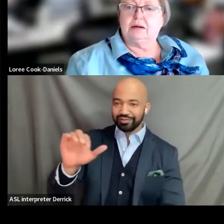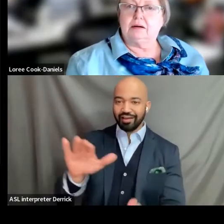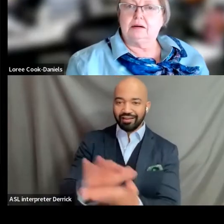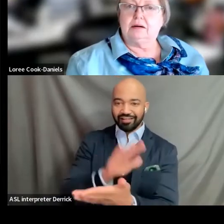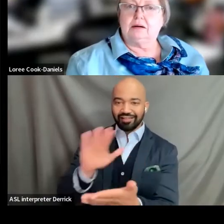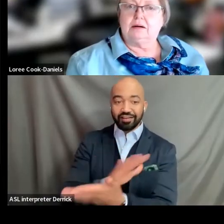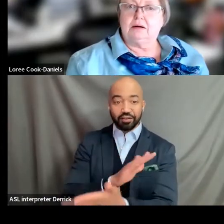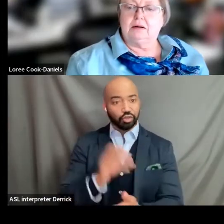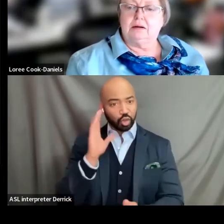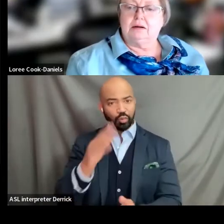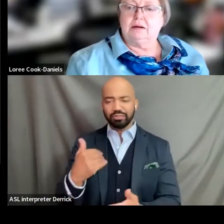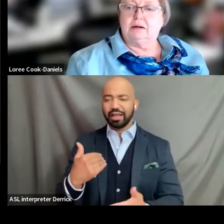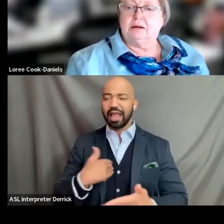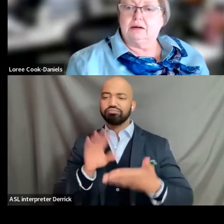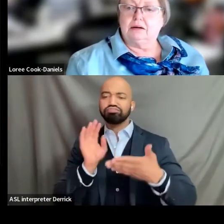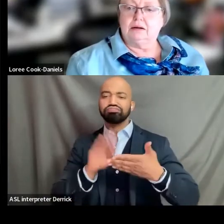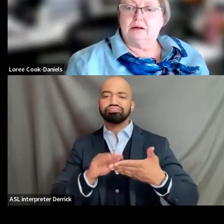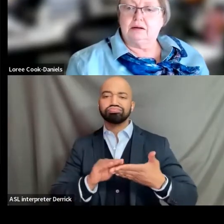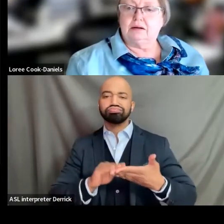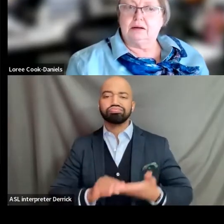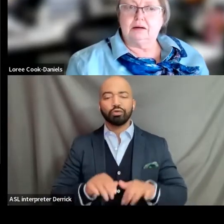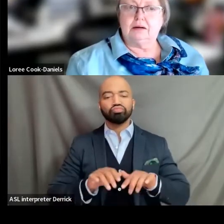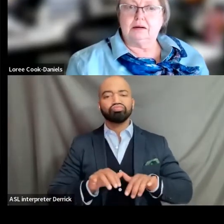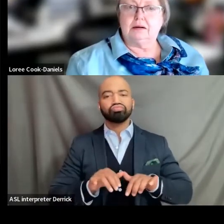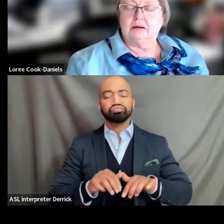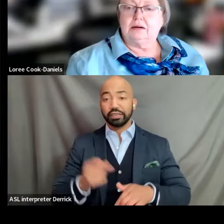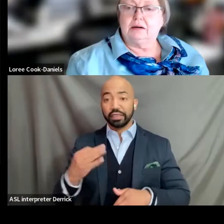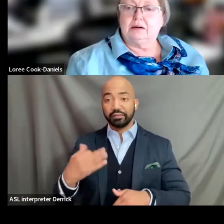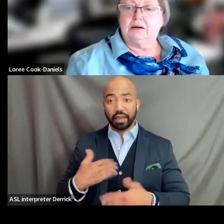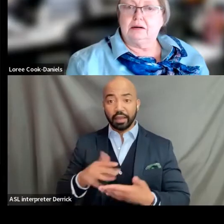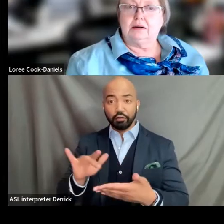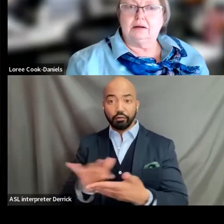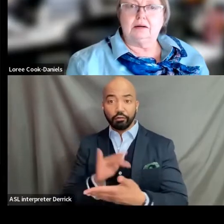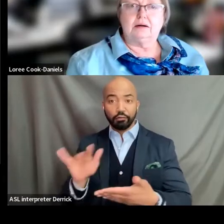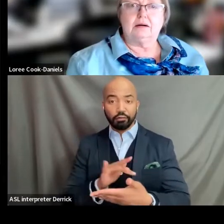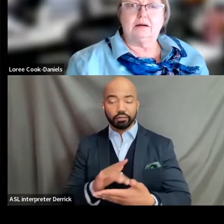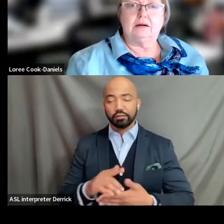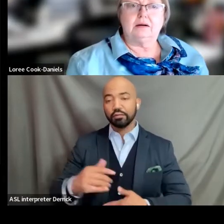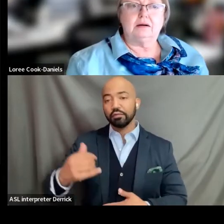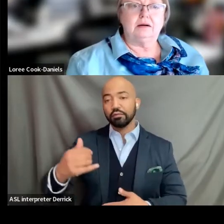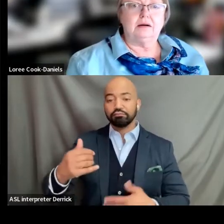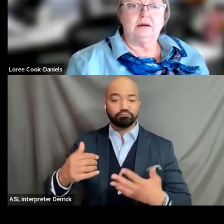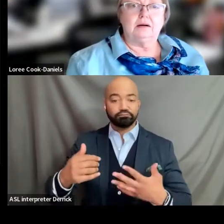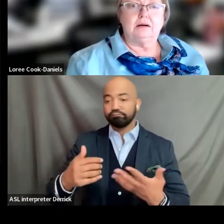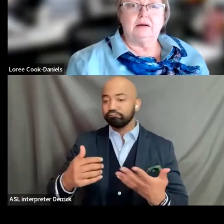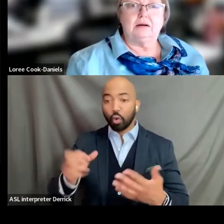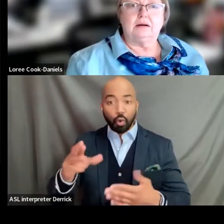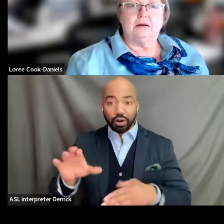So if you have a laptop or a tablet or something that's larger that you can type on or write on,